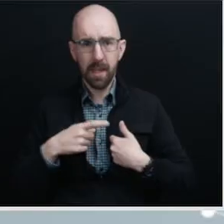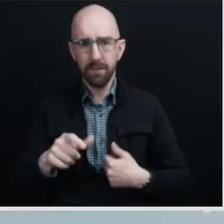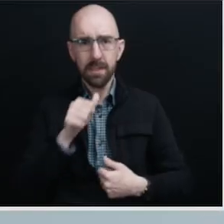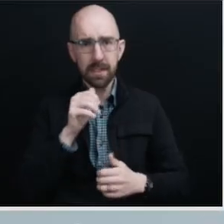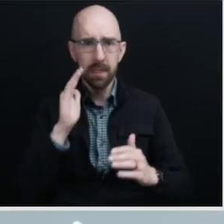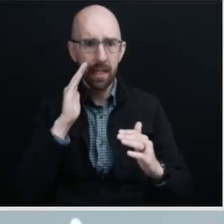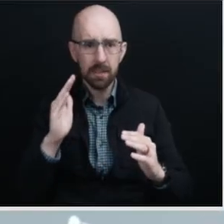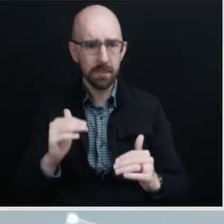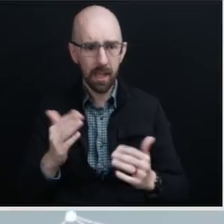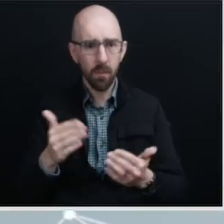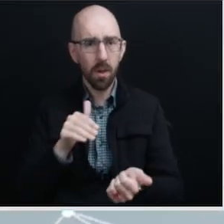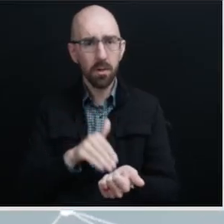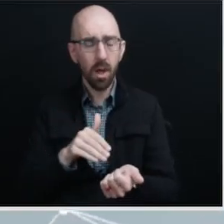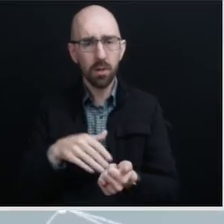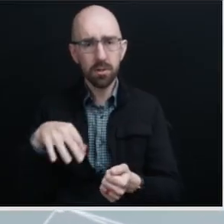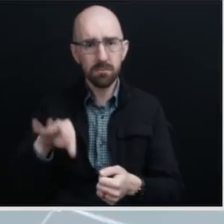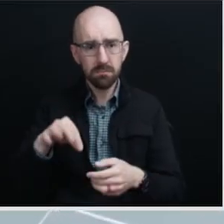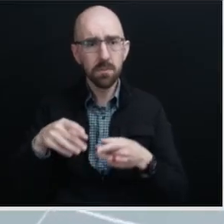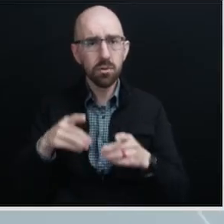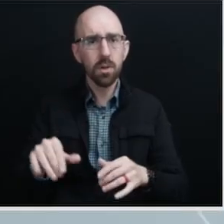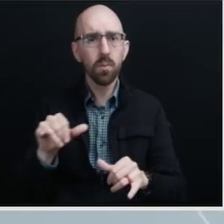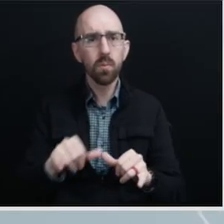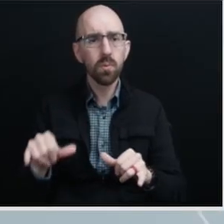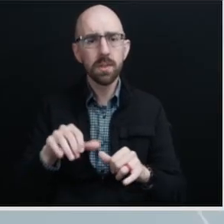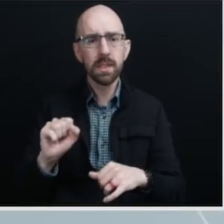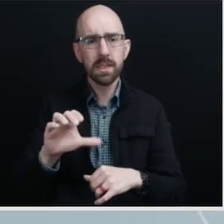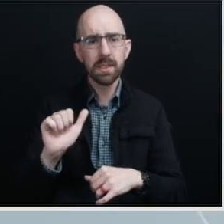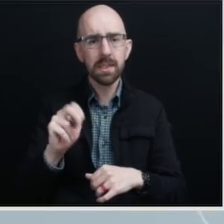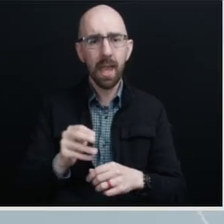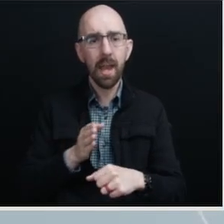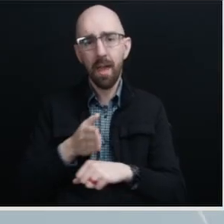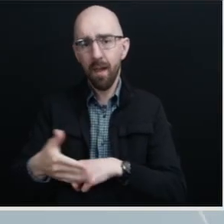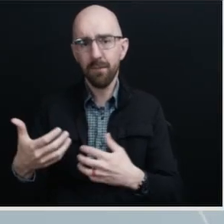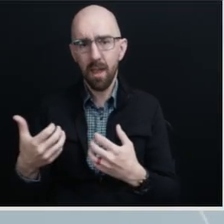doctors discovered during a routine scan after that accident and how an aggressive